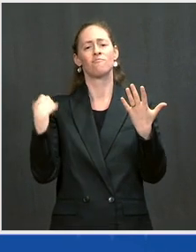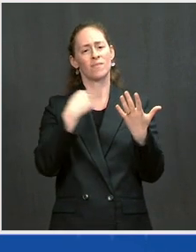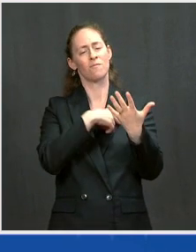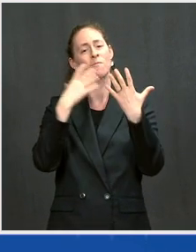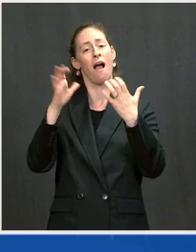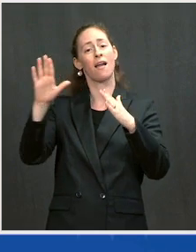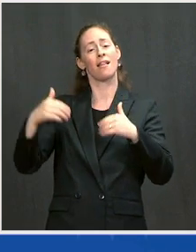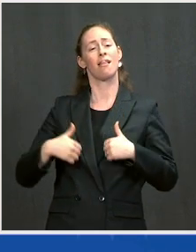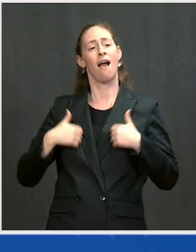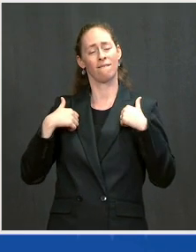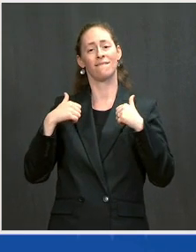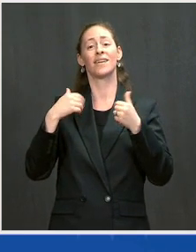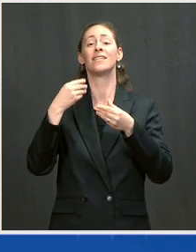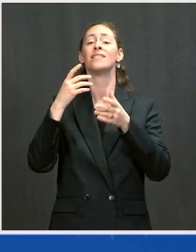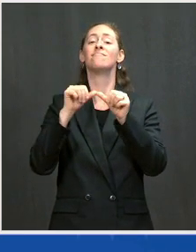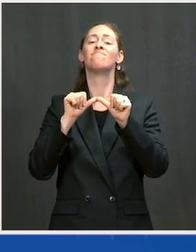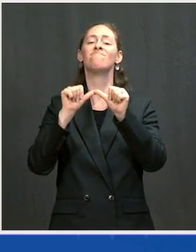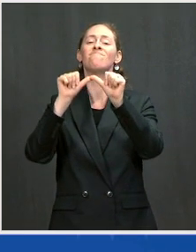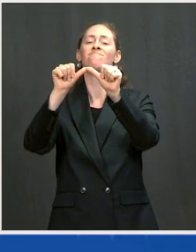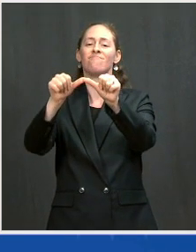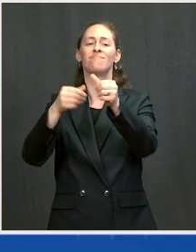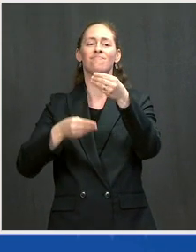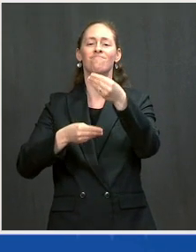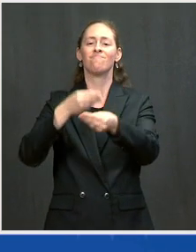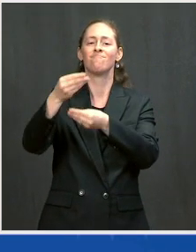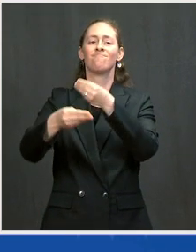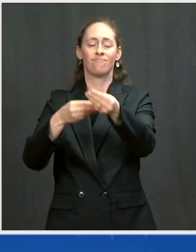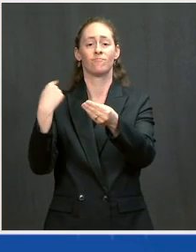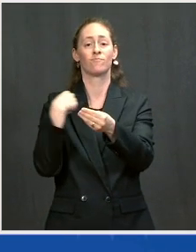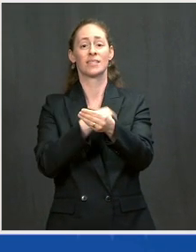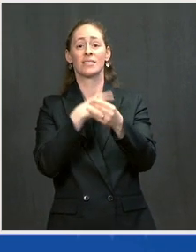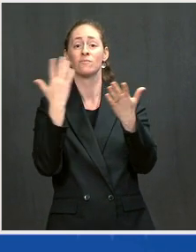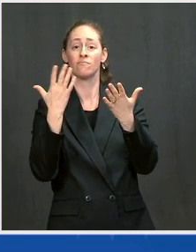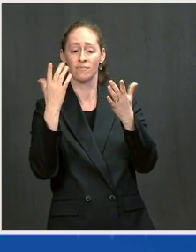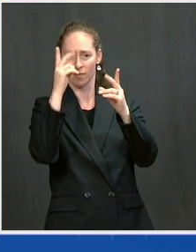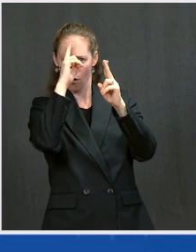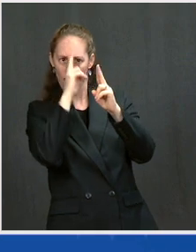that is placed around his neck inspire us all in challenging times to lead the way.